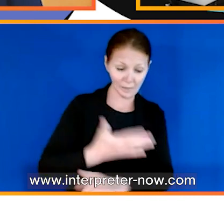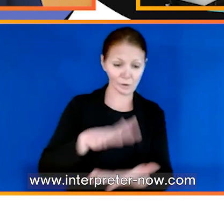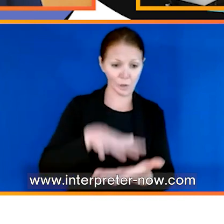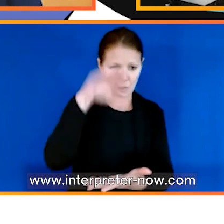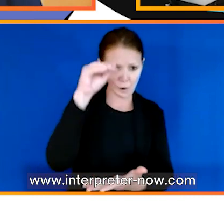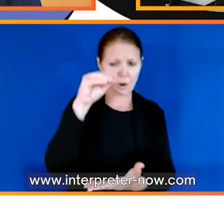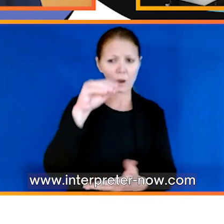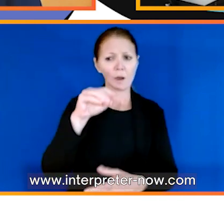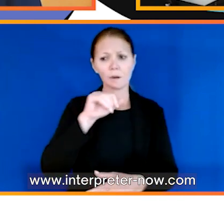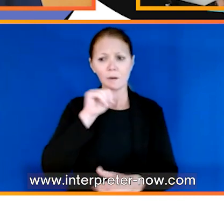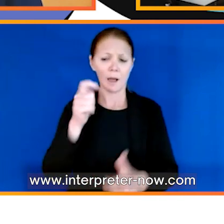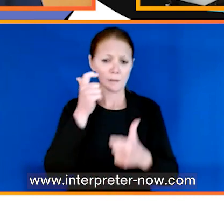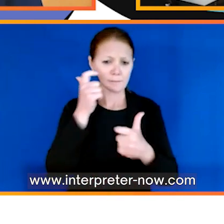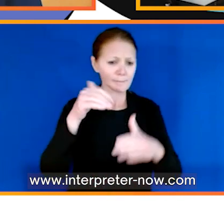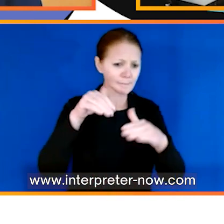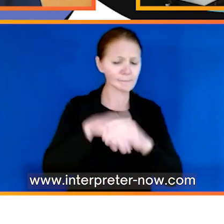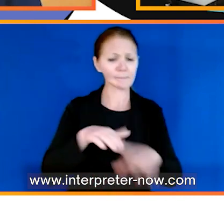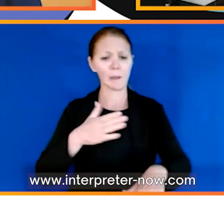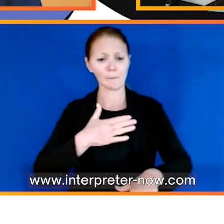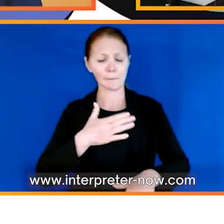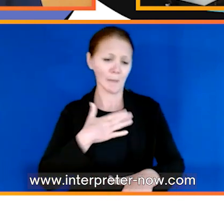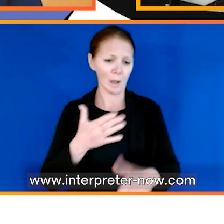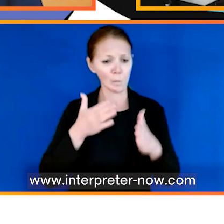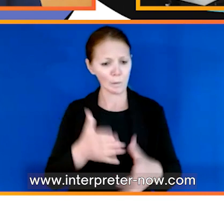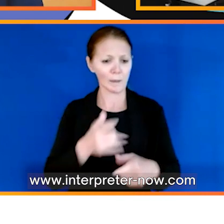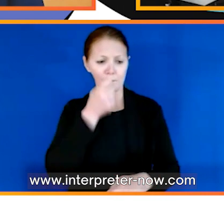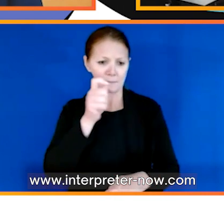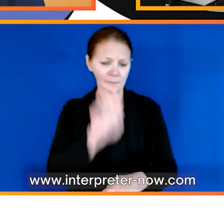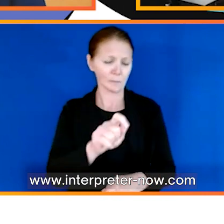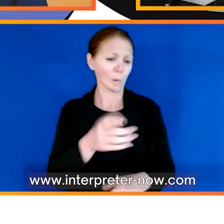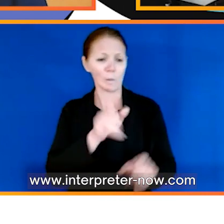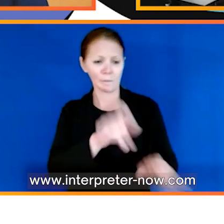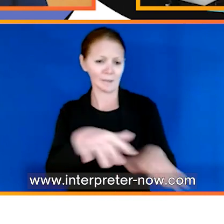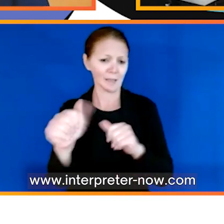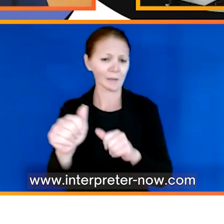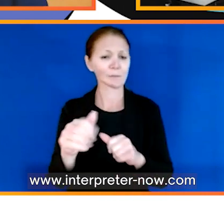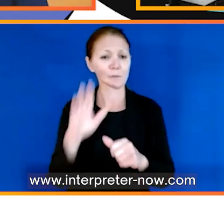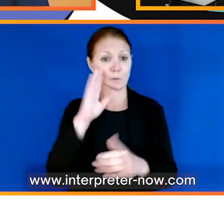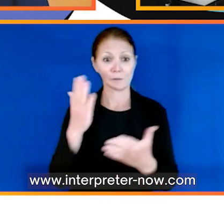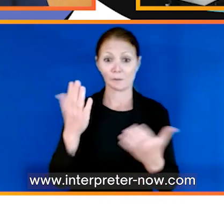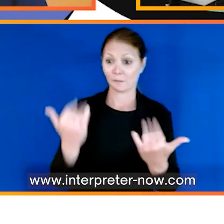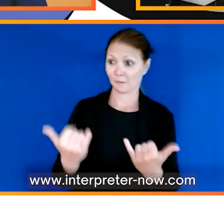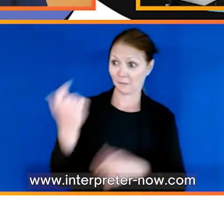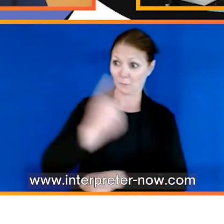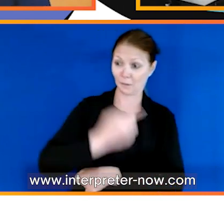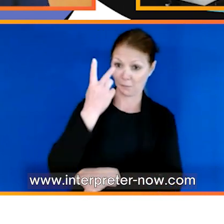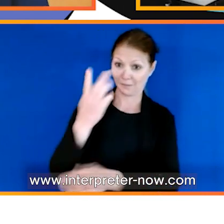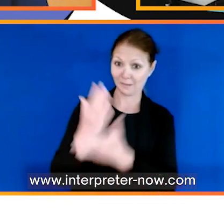or the highway, like we see some CEOs now, not to call anyone out. But they were willing to learn.